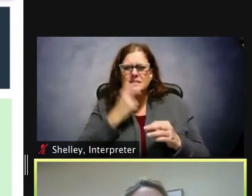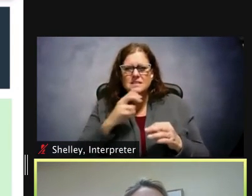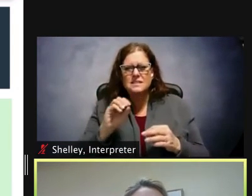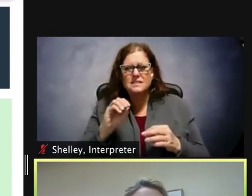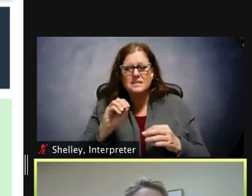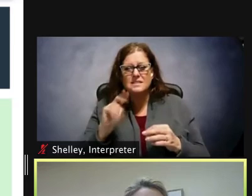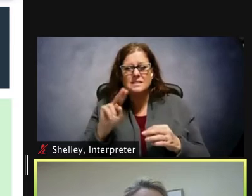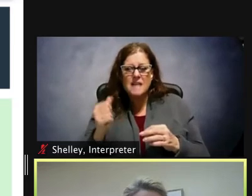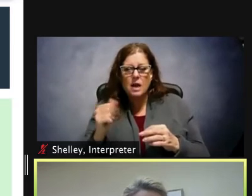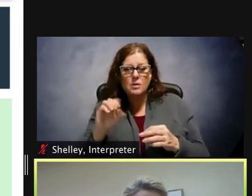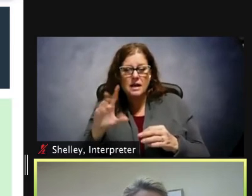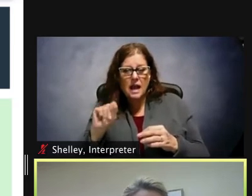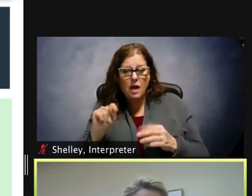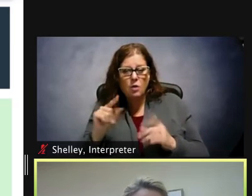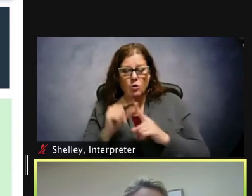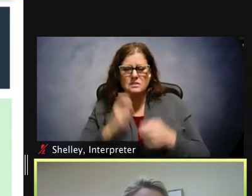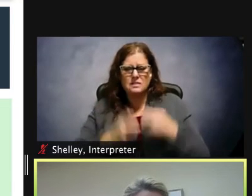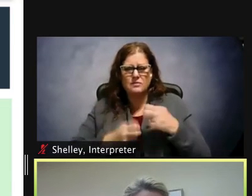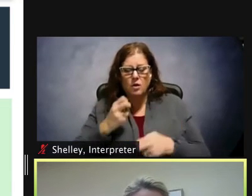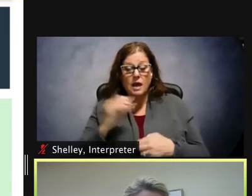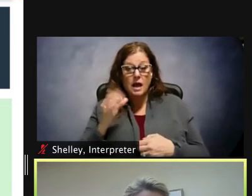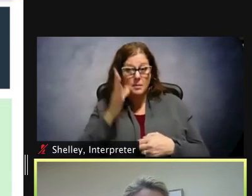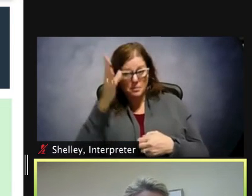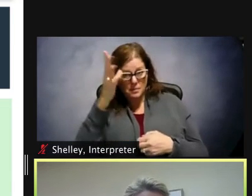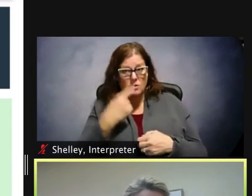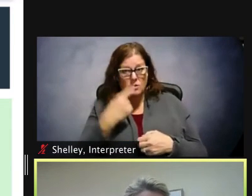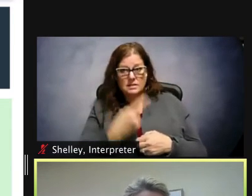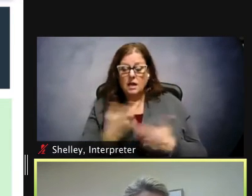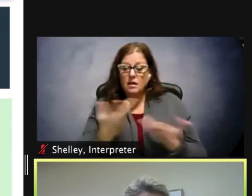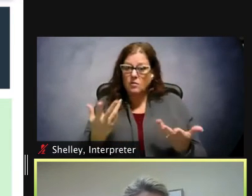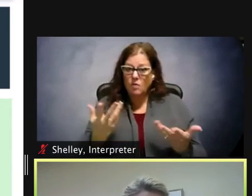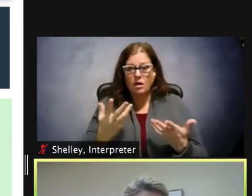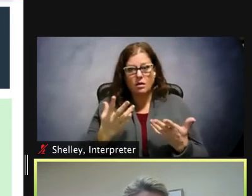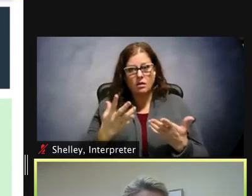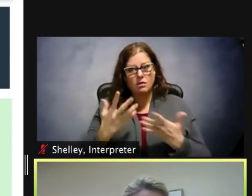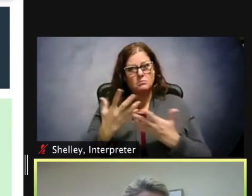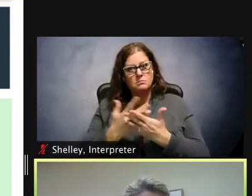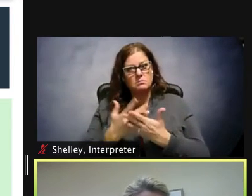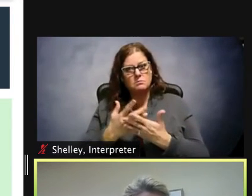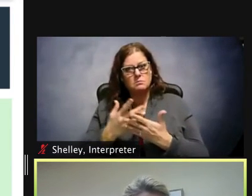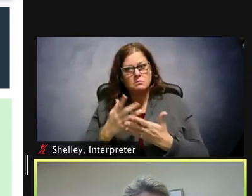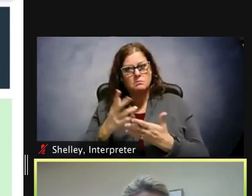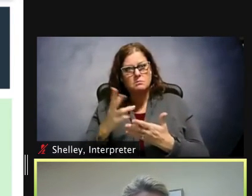And the parents said, well, let's go get an audiology. Let's go to audiology and get a test.